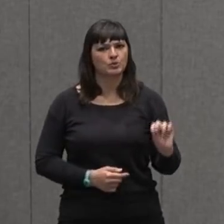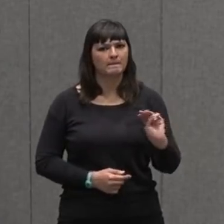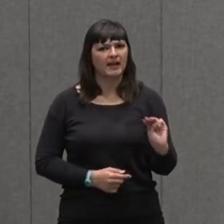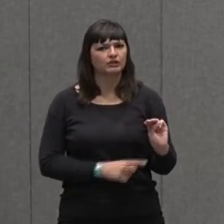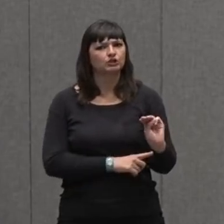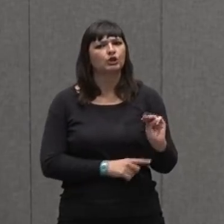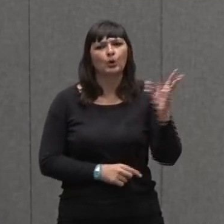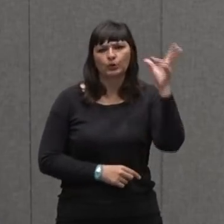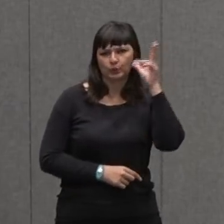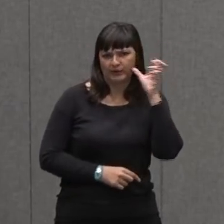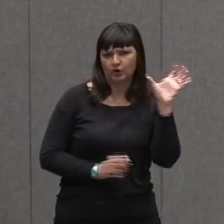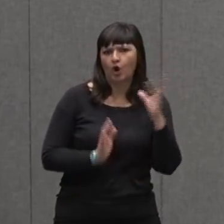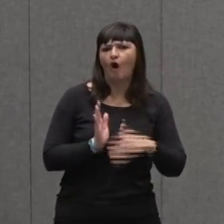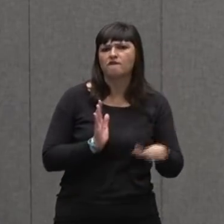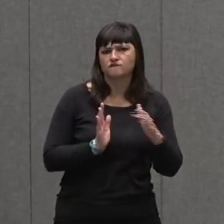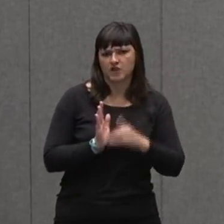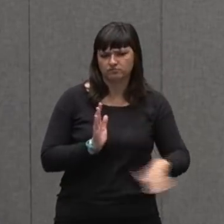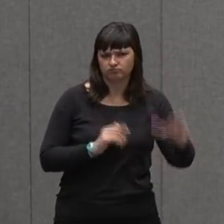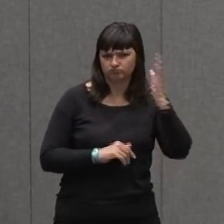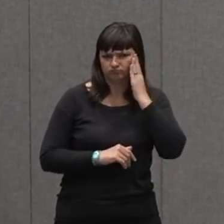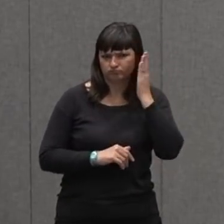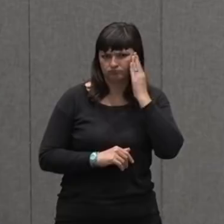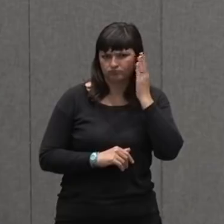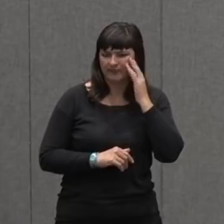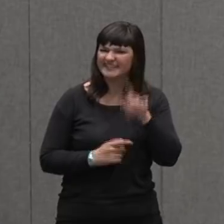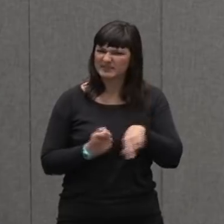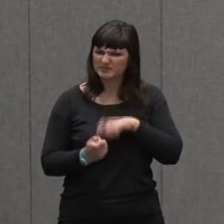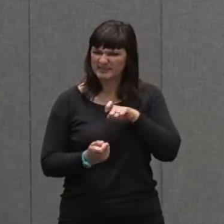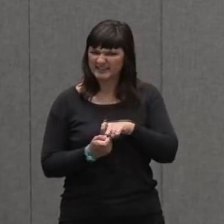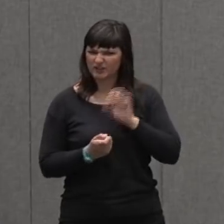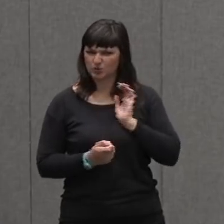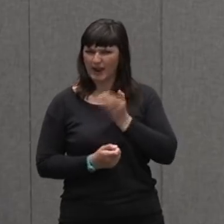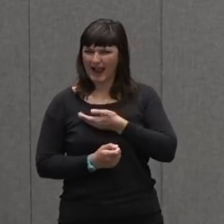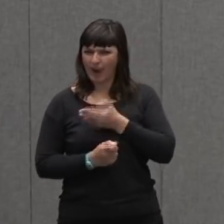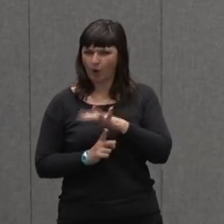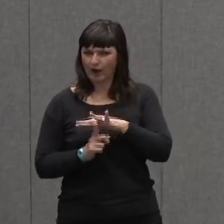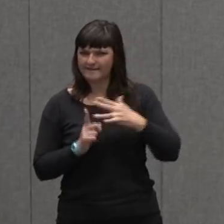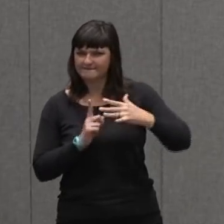Do you know what our environment is? What kind of habitat do we live in?